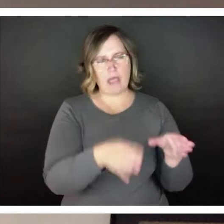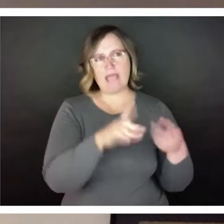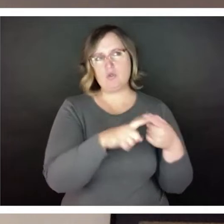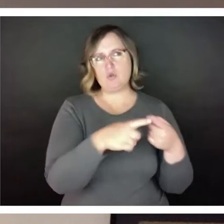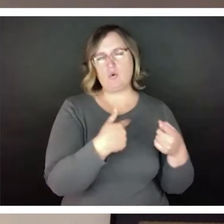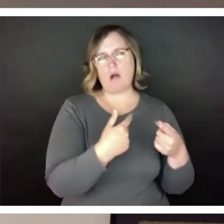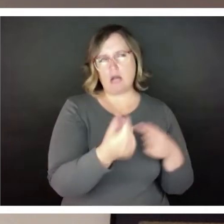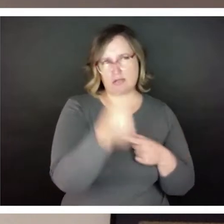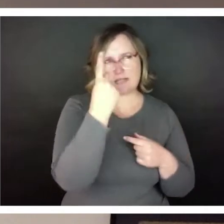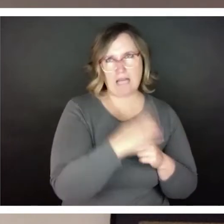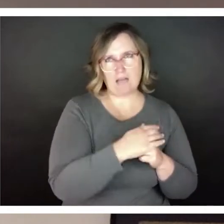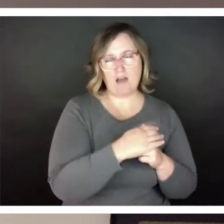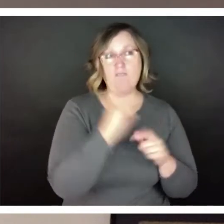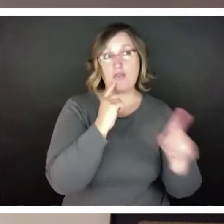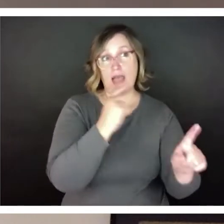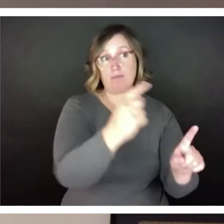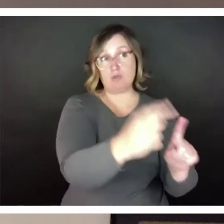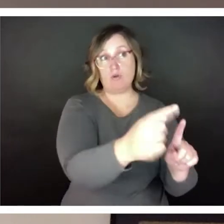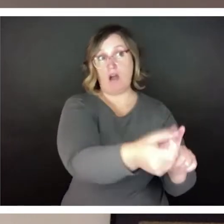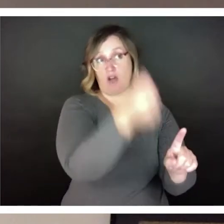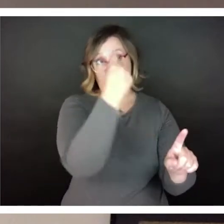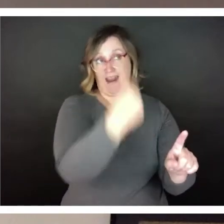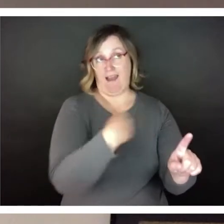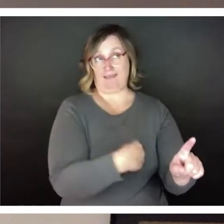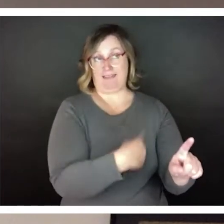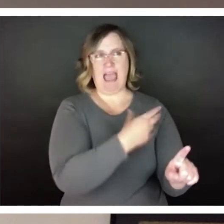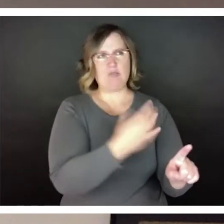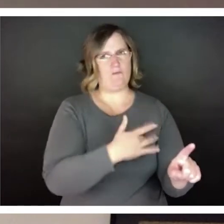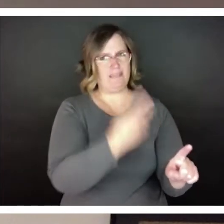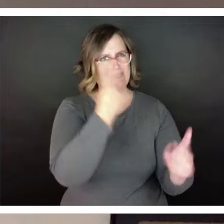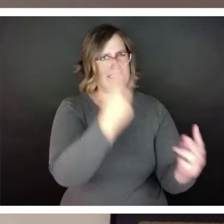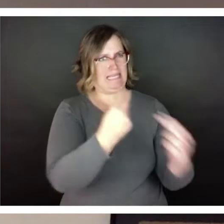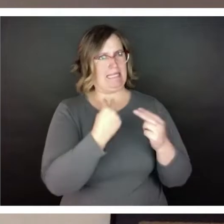to be understood, to feel seen and connect in our shared humanity.